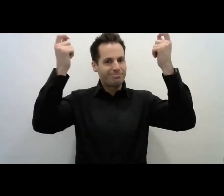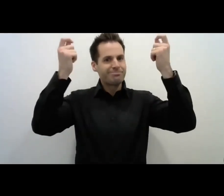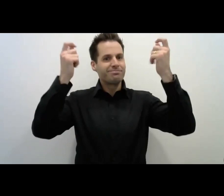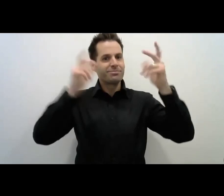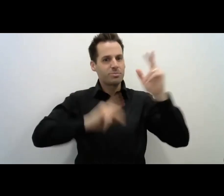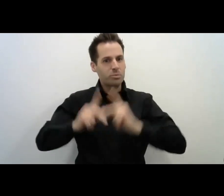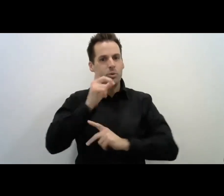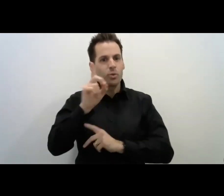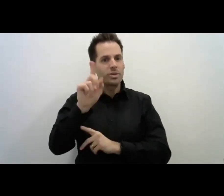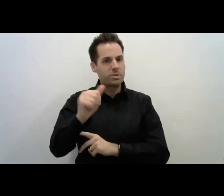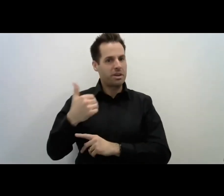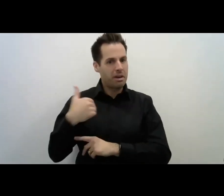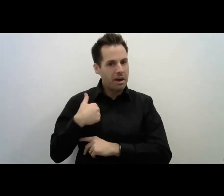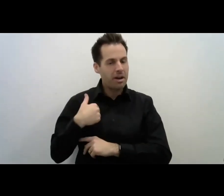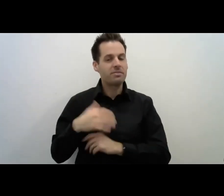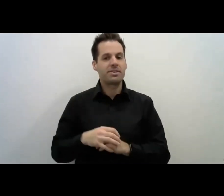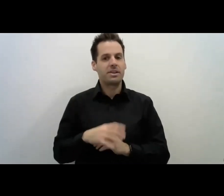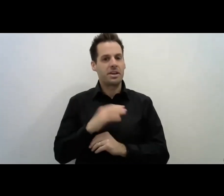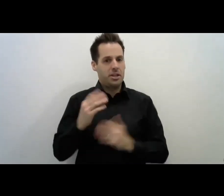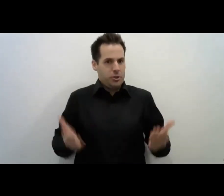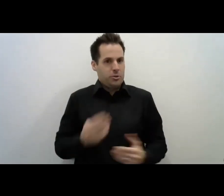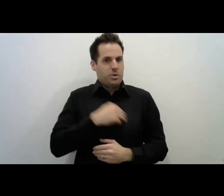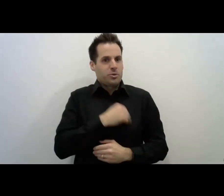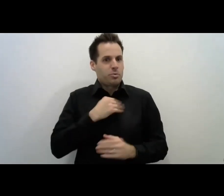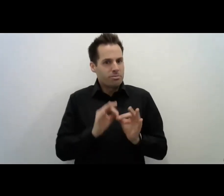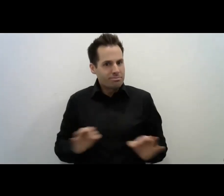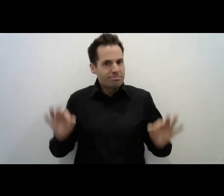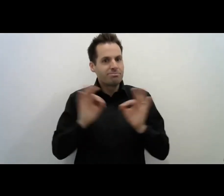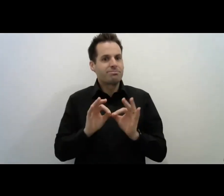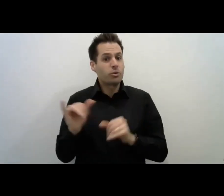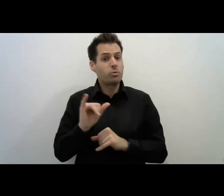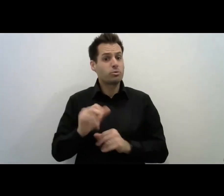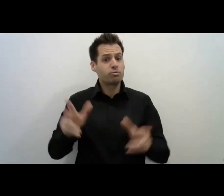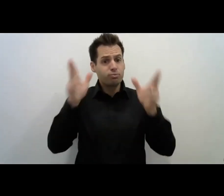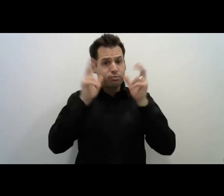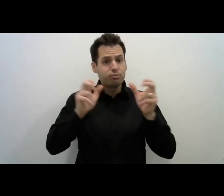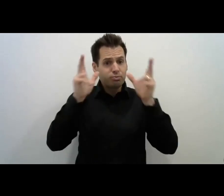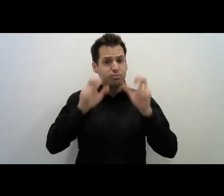and just listening to those panelists and what they're contributing by by being a part of our uh